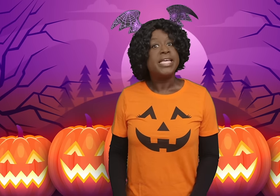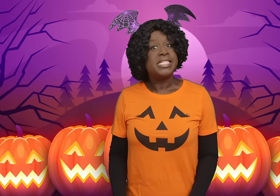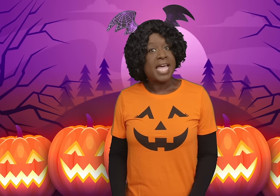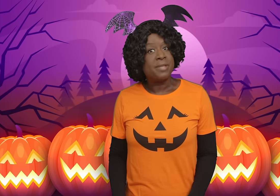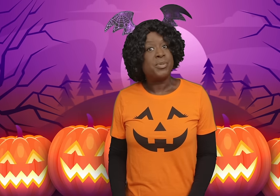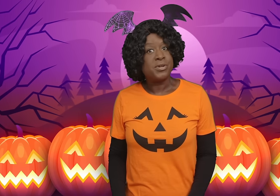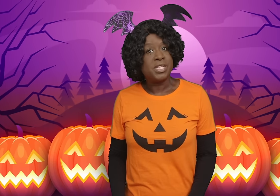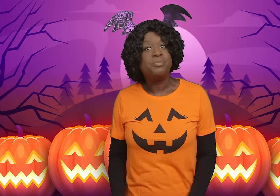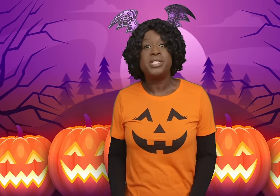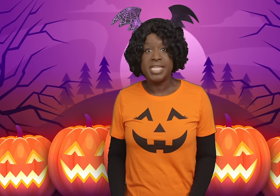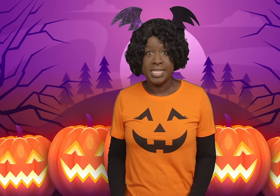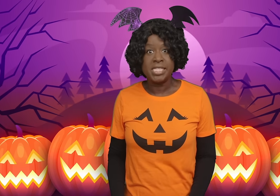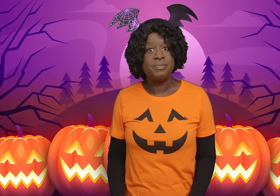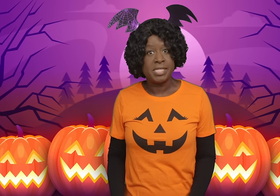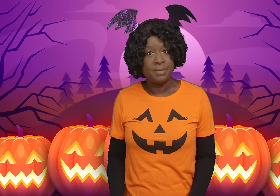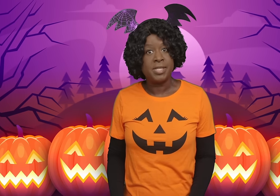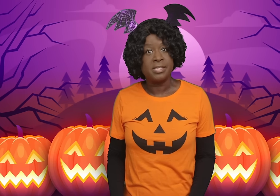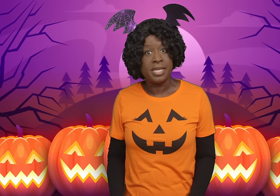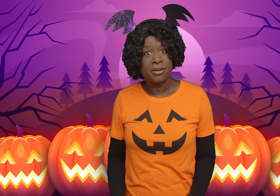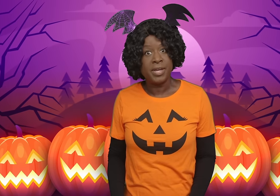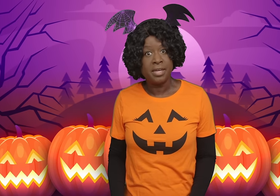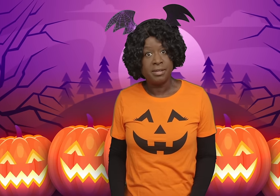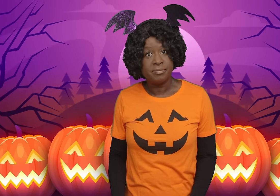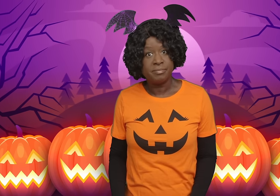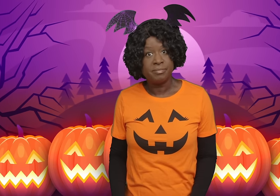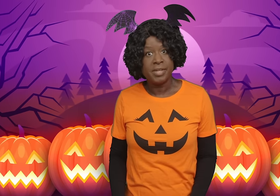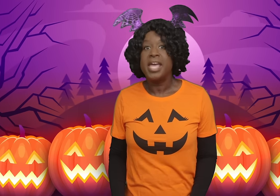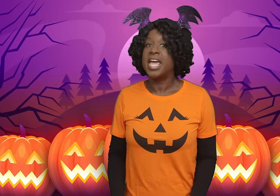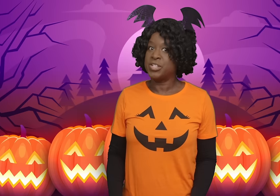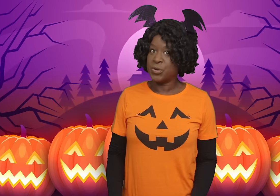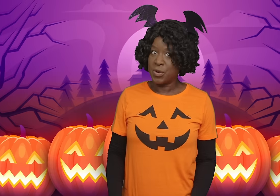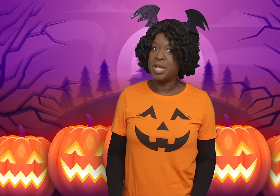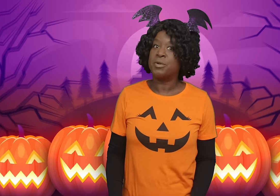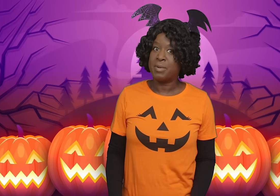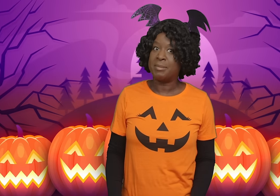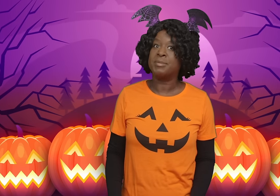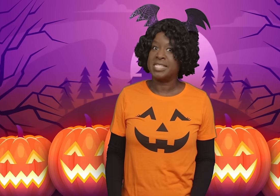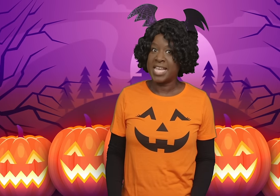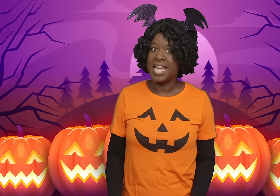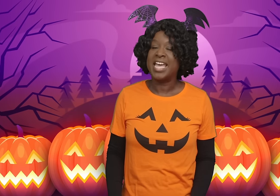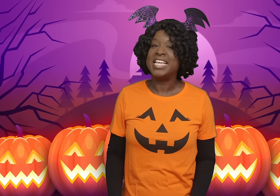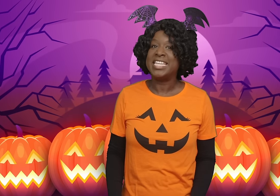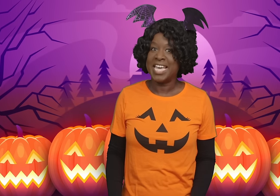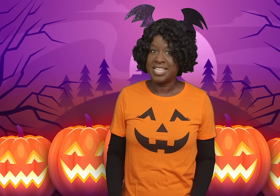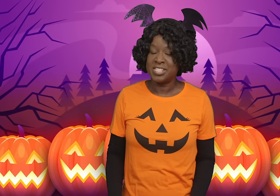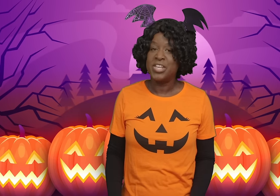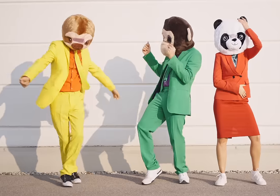Is that person pretending to be something scary? And your grown up will probably say, Yes, there's